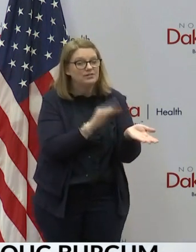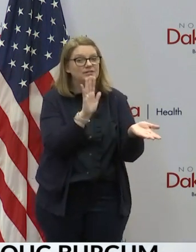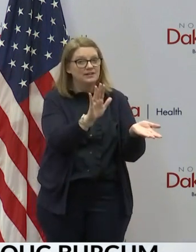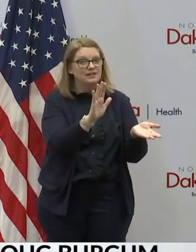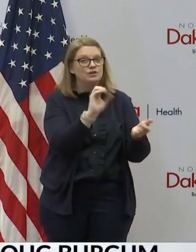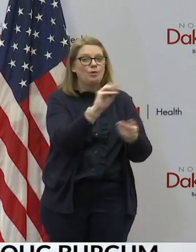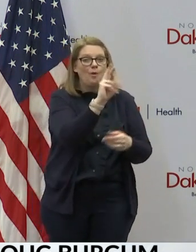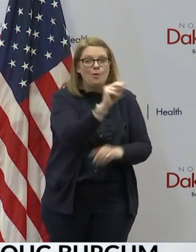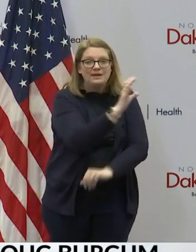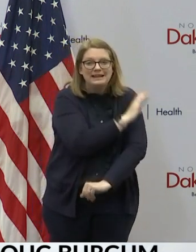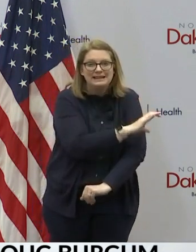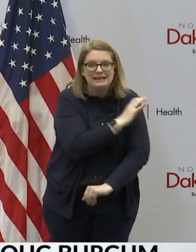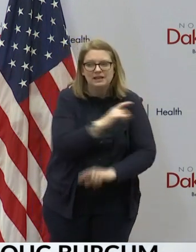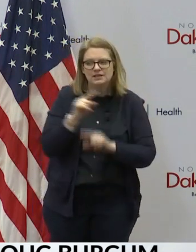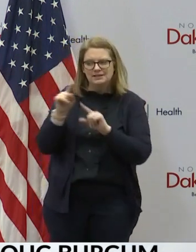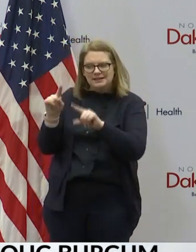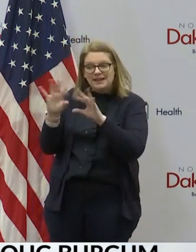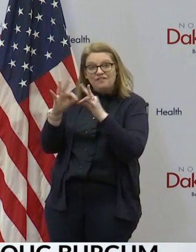AGAIN, WE ENCOURAGE PEOPLE TO